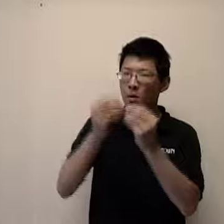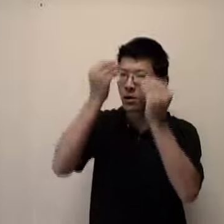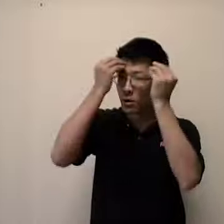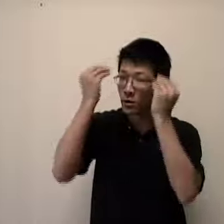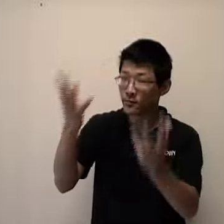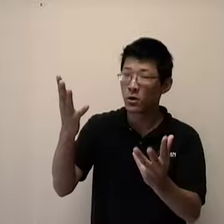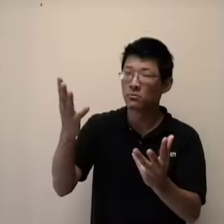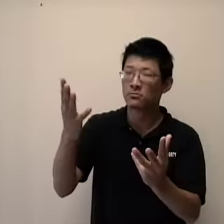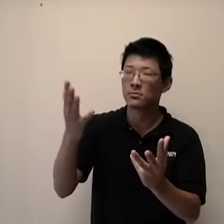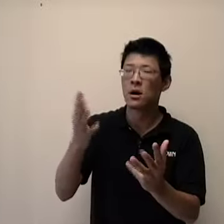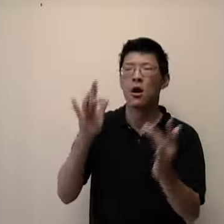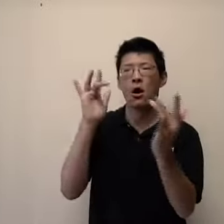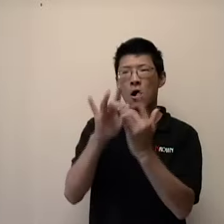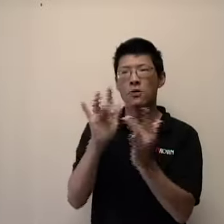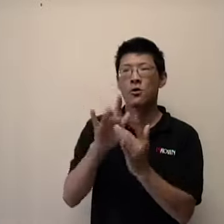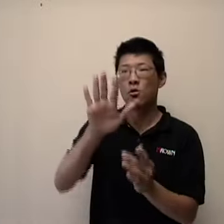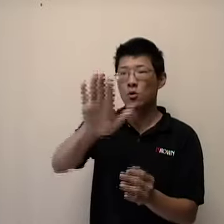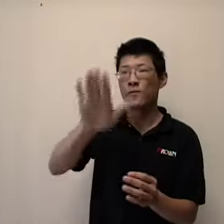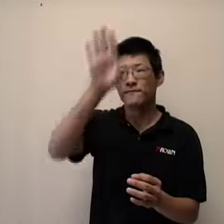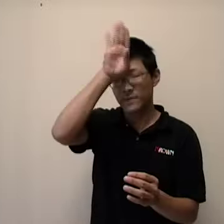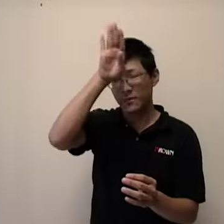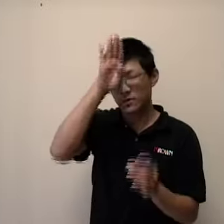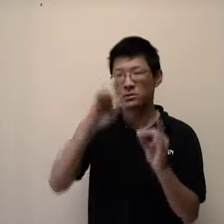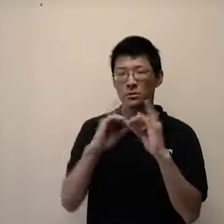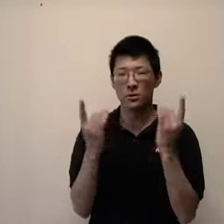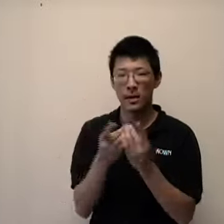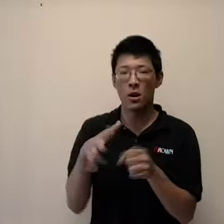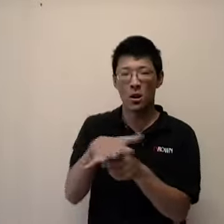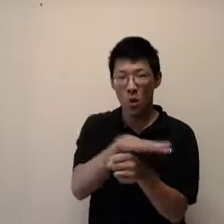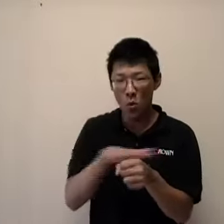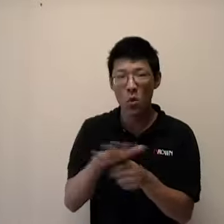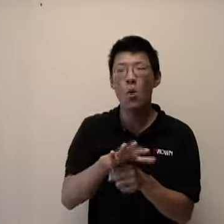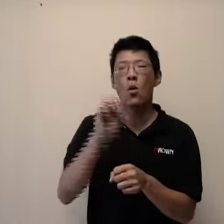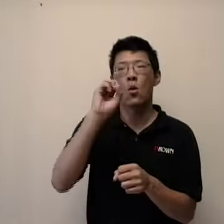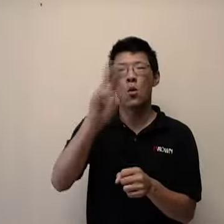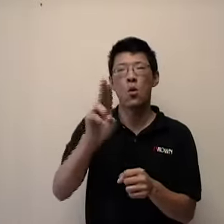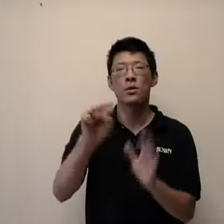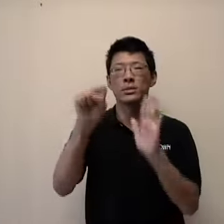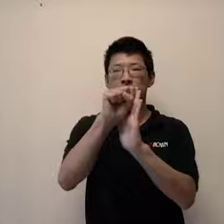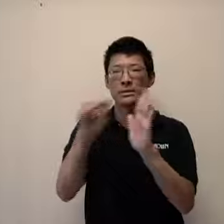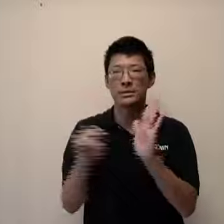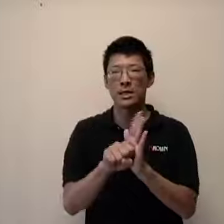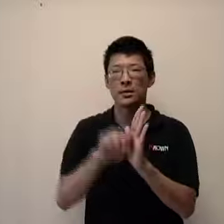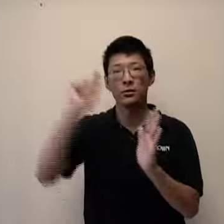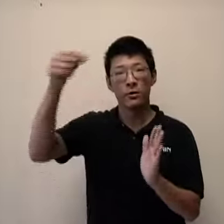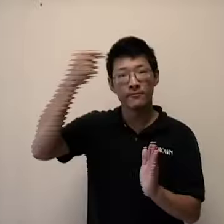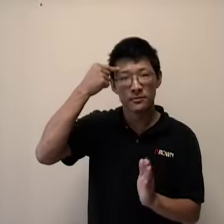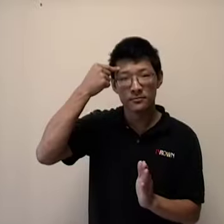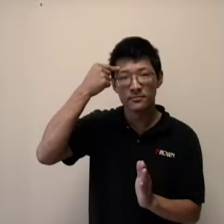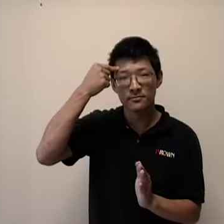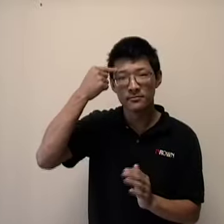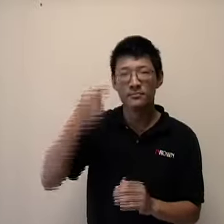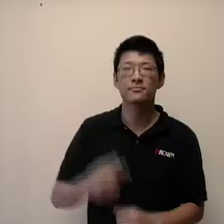your local law contact your local fire department or State Representative